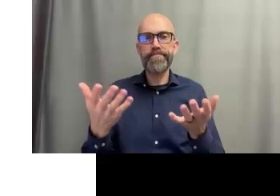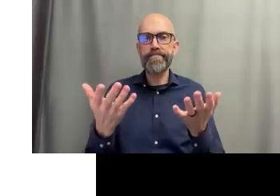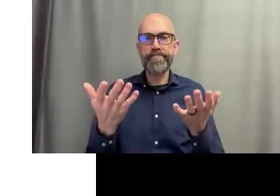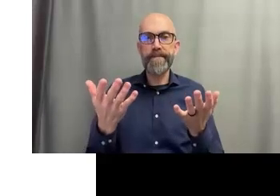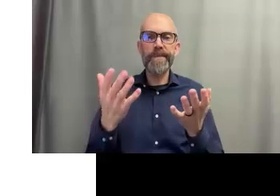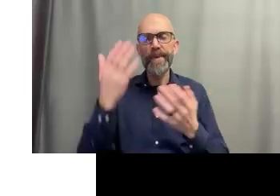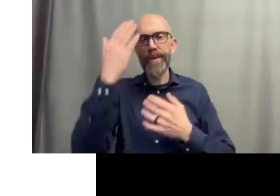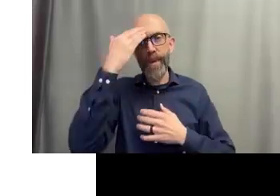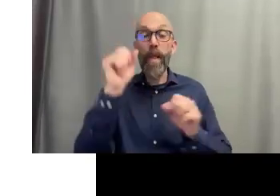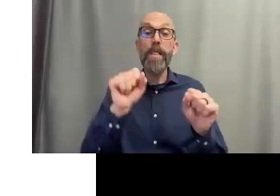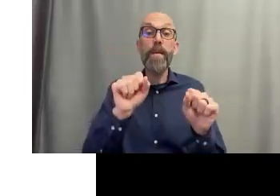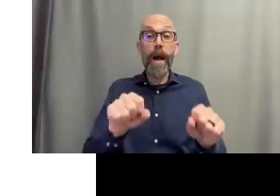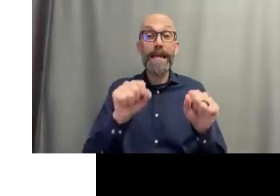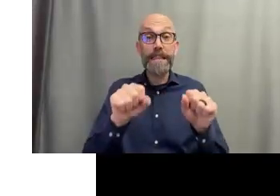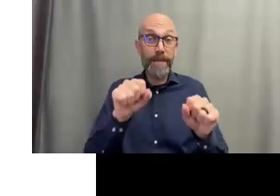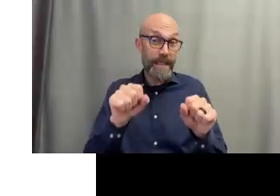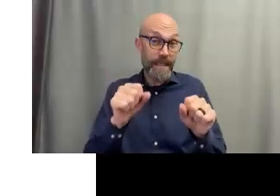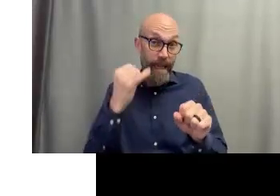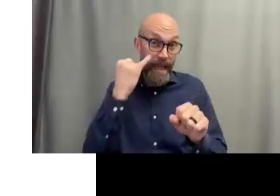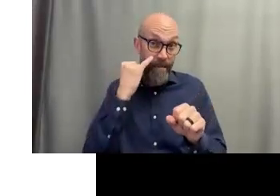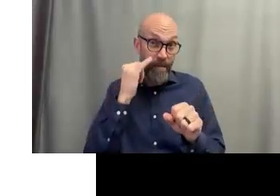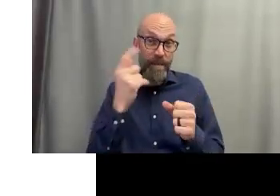you know, the possibility if that's something that you want to explore.